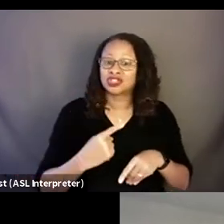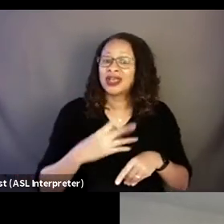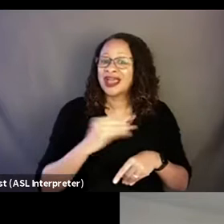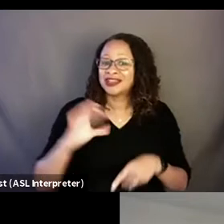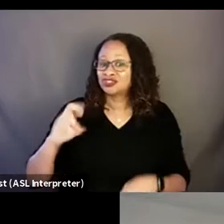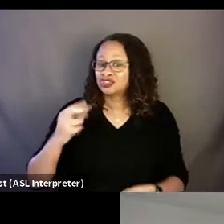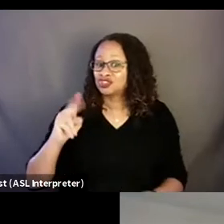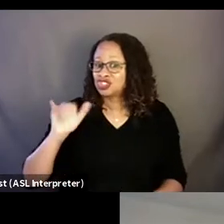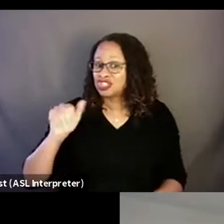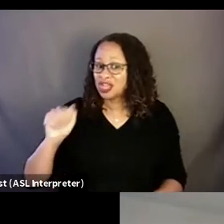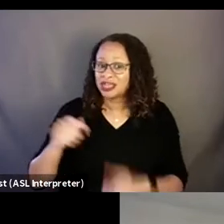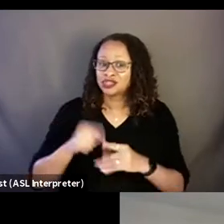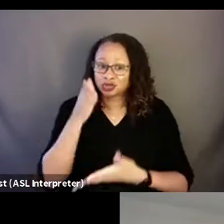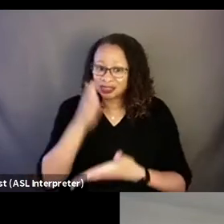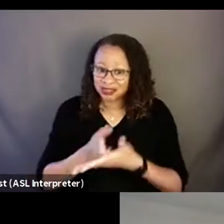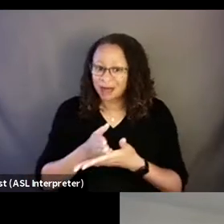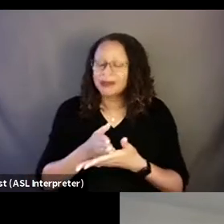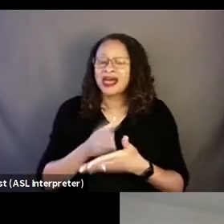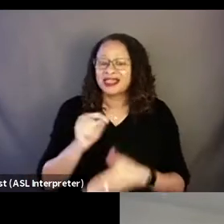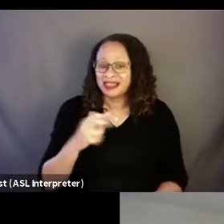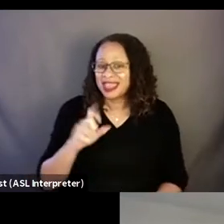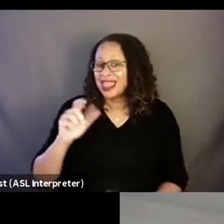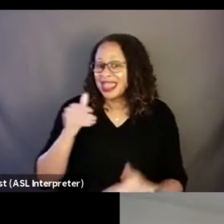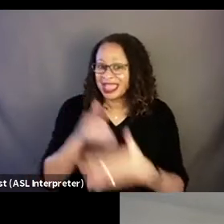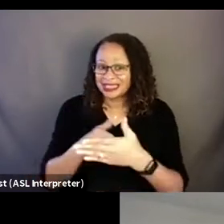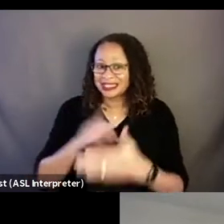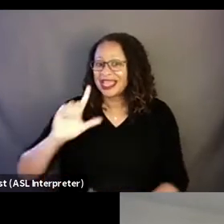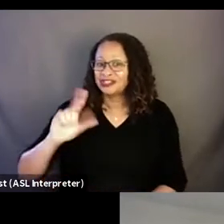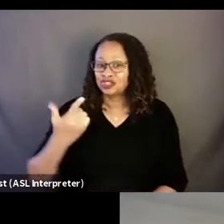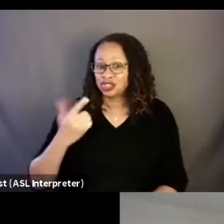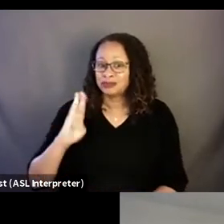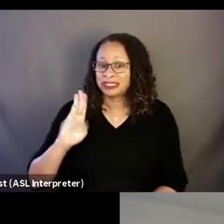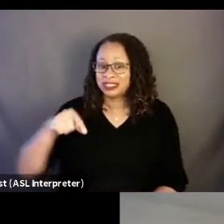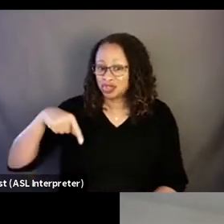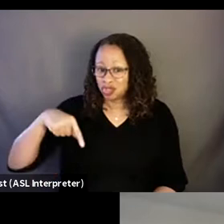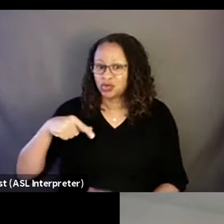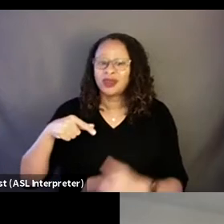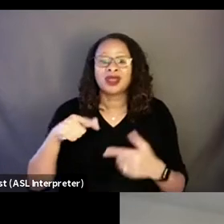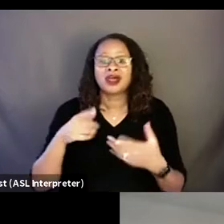to stop the anti LGBTQ crimes there. Specifically coming from the UK,